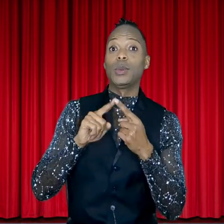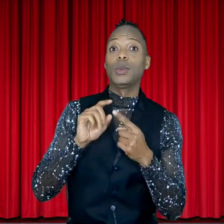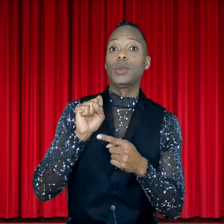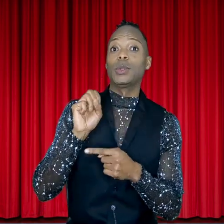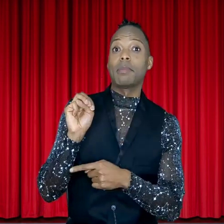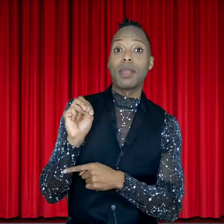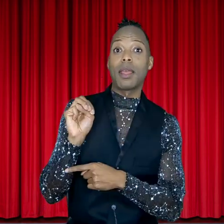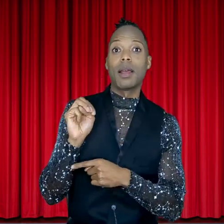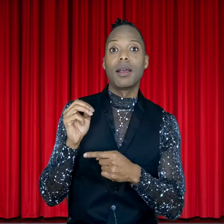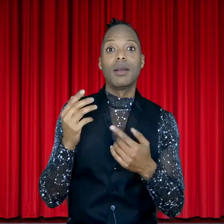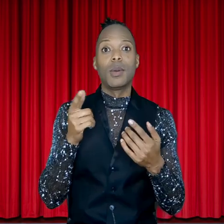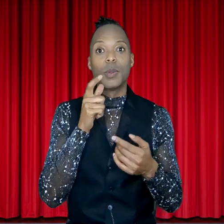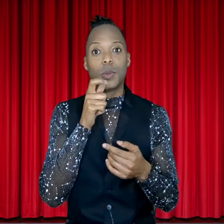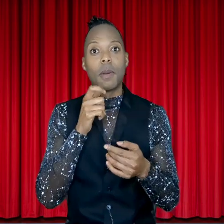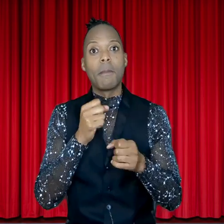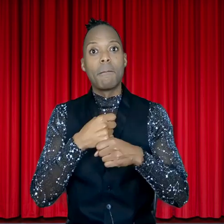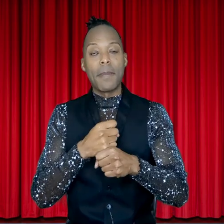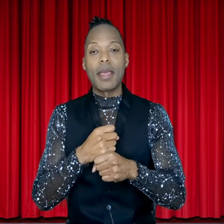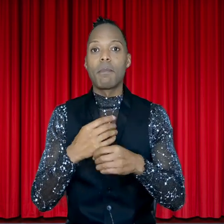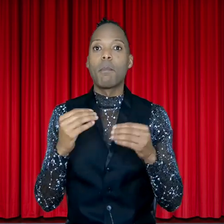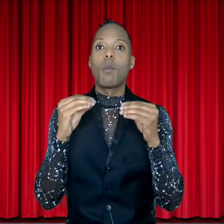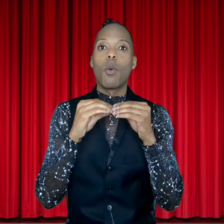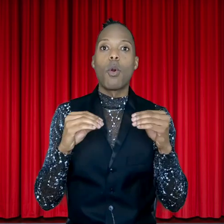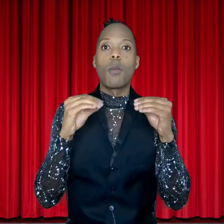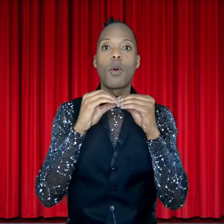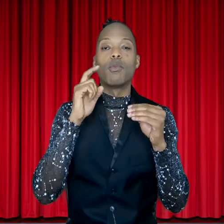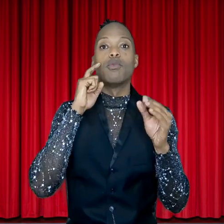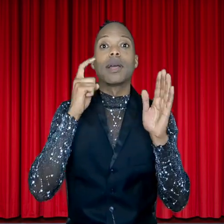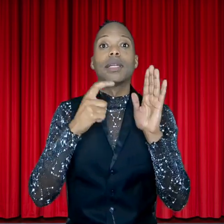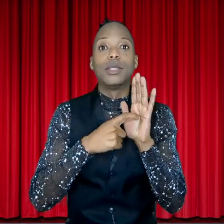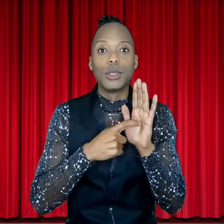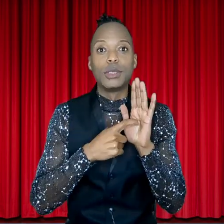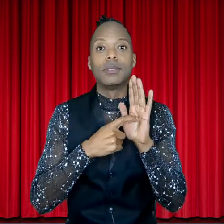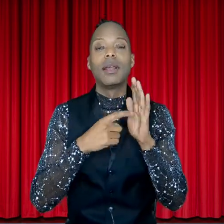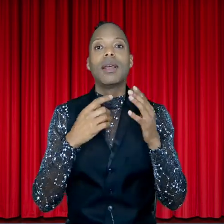Thanks to social media for recognizing us!